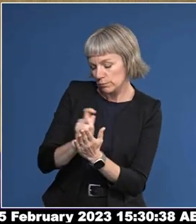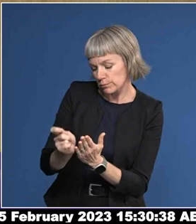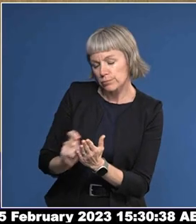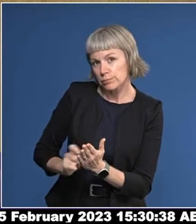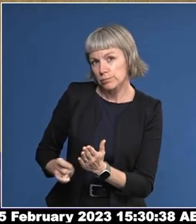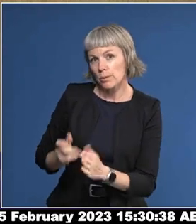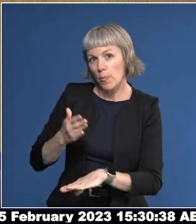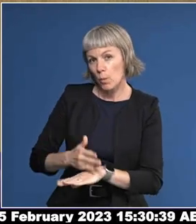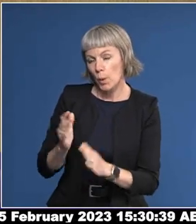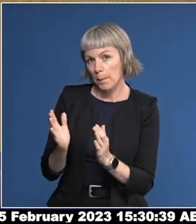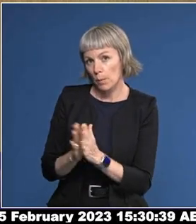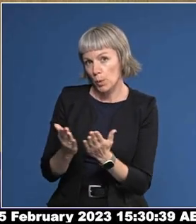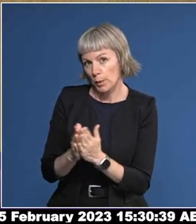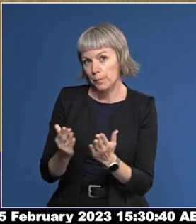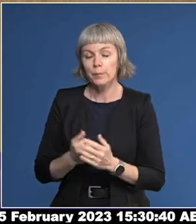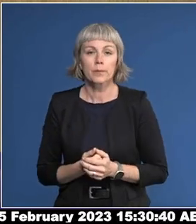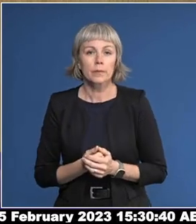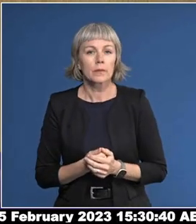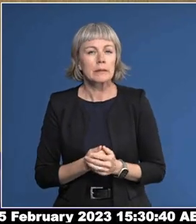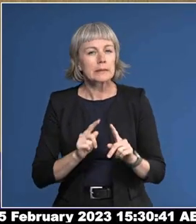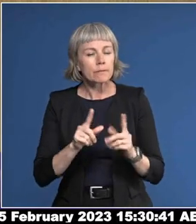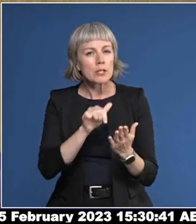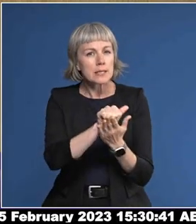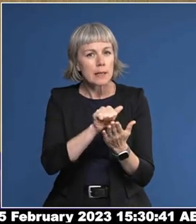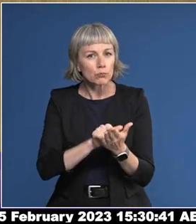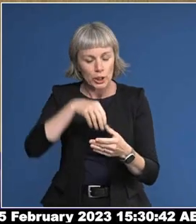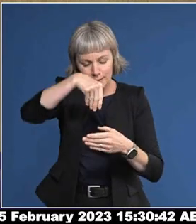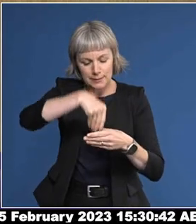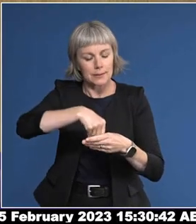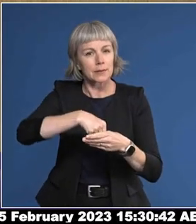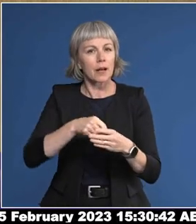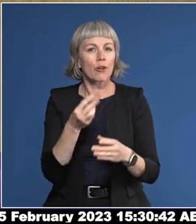And there are a number of modules within that 30-minute video. How many modules?